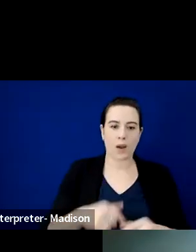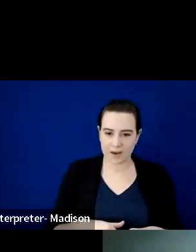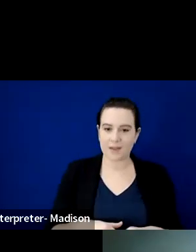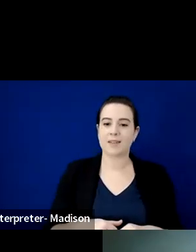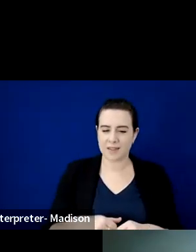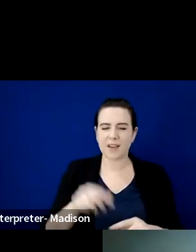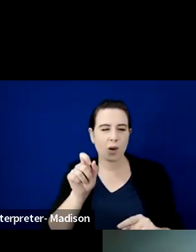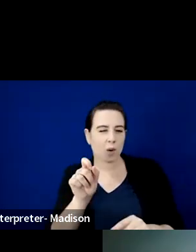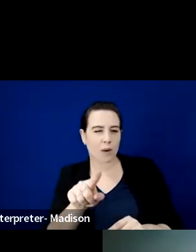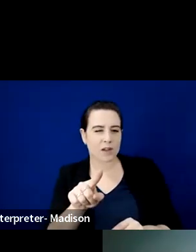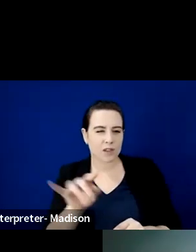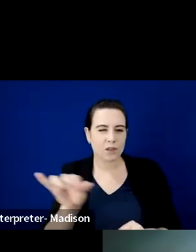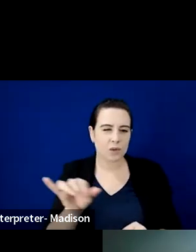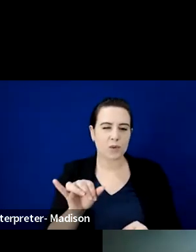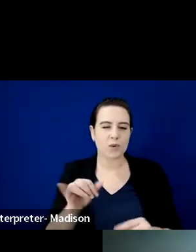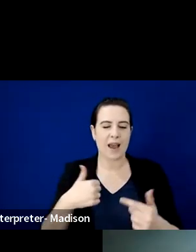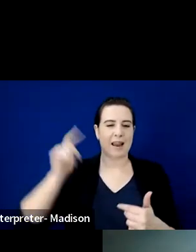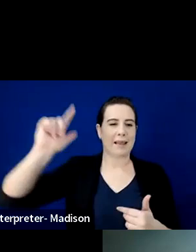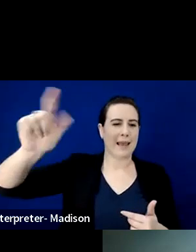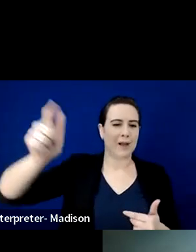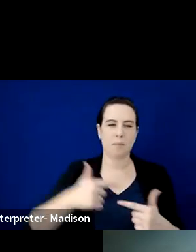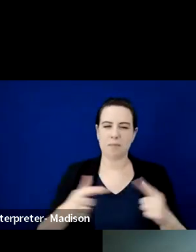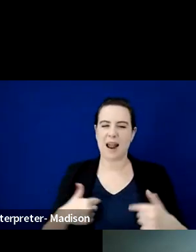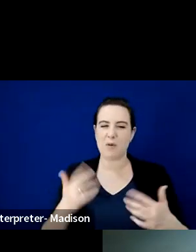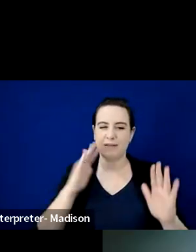And I do think the silver lining is it helped us expand the value of the centers in our respective communities.